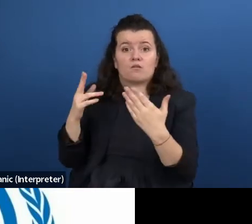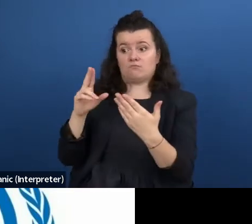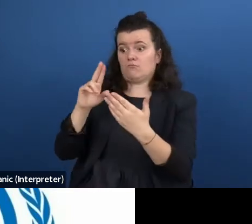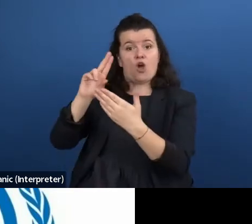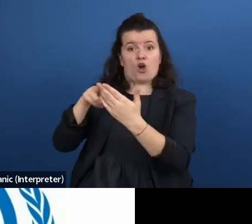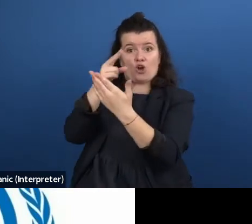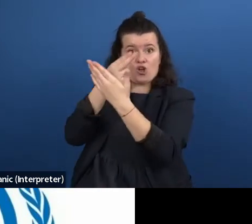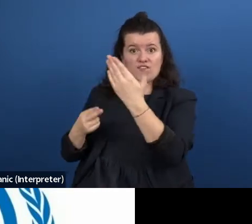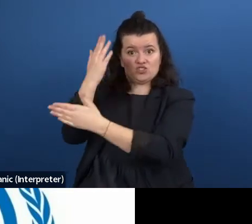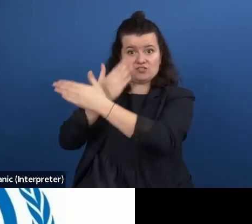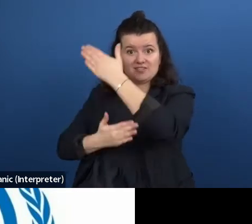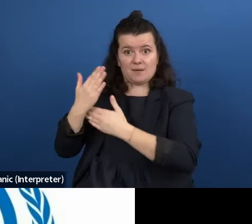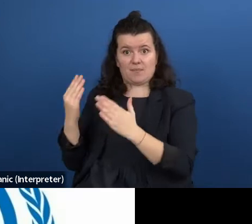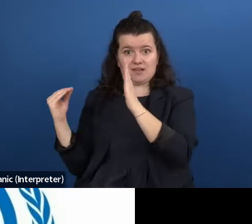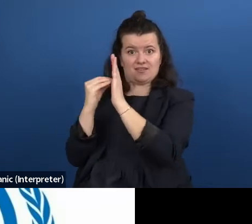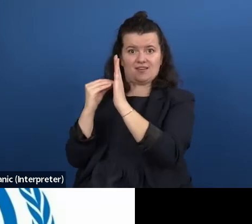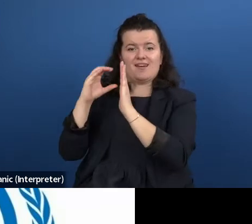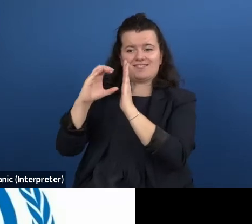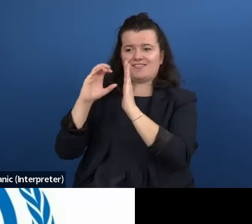which the European Union has ratified.